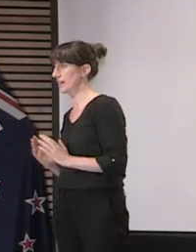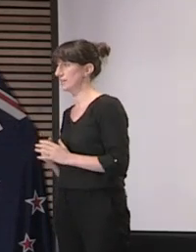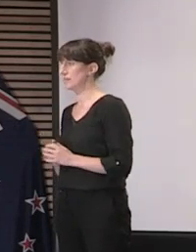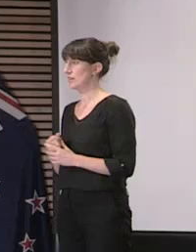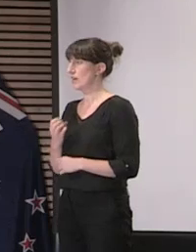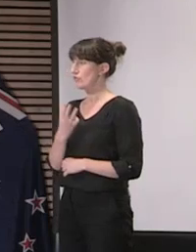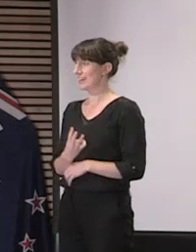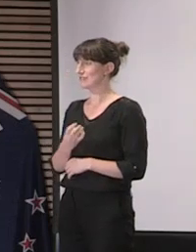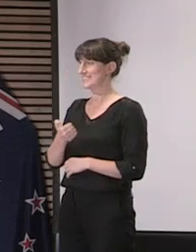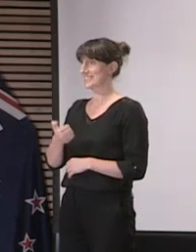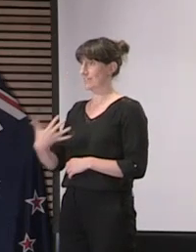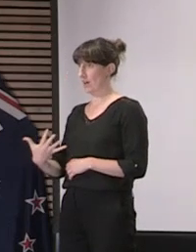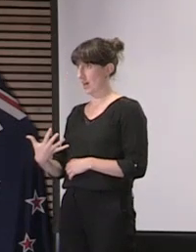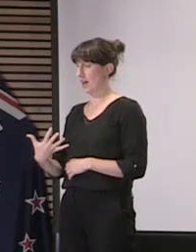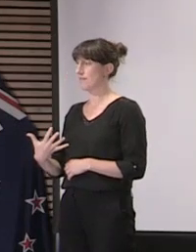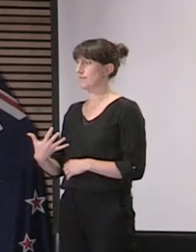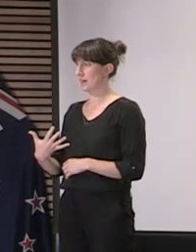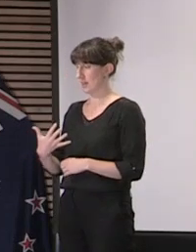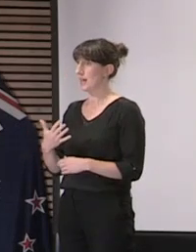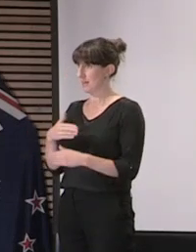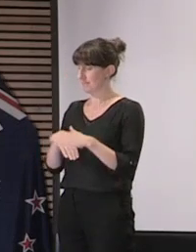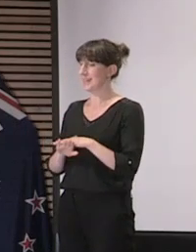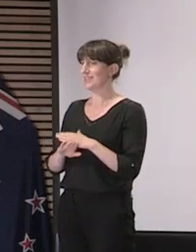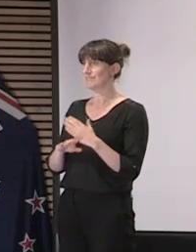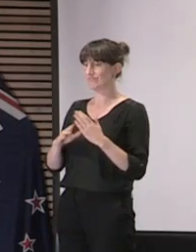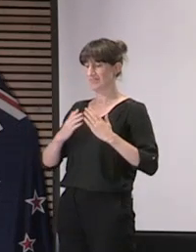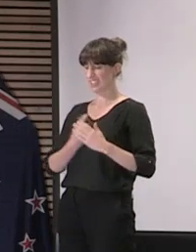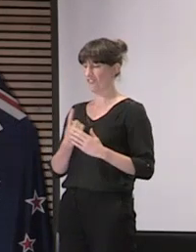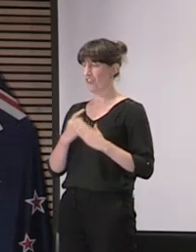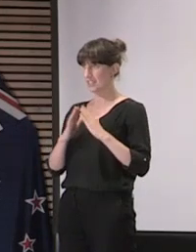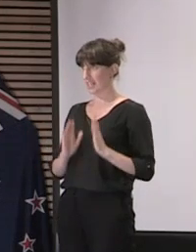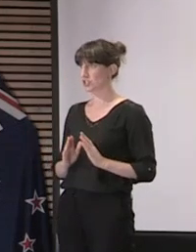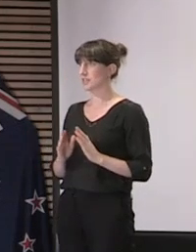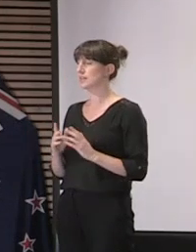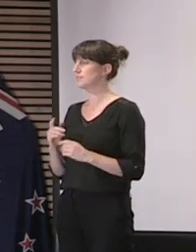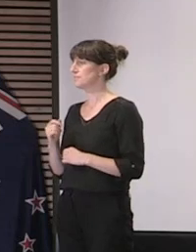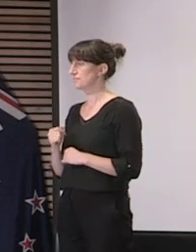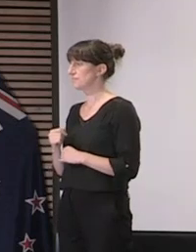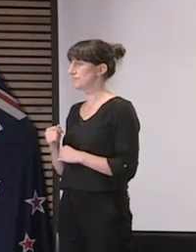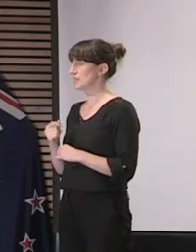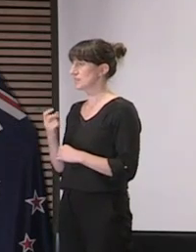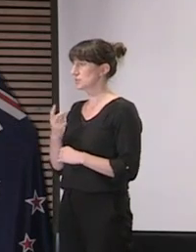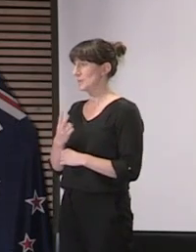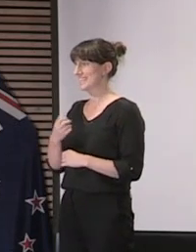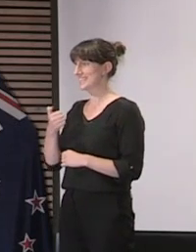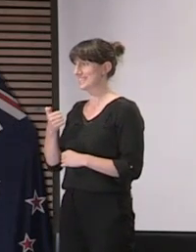We have 639 staff in self-isolation, 365 of those